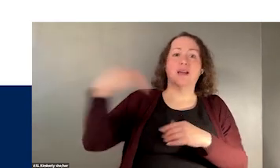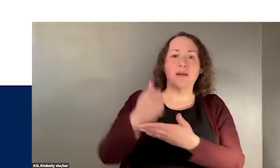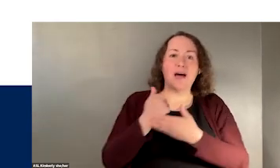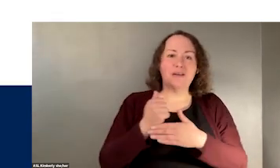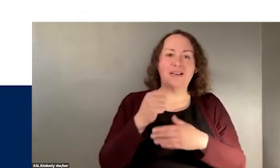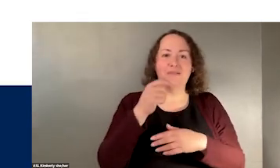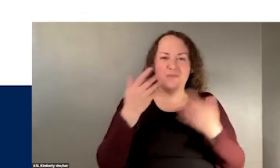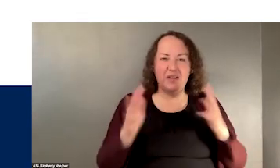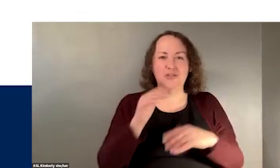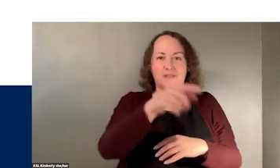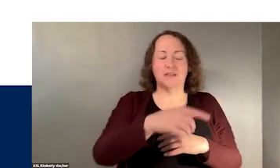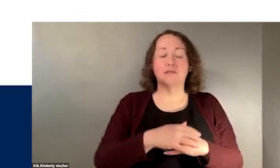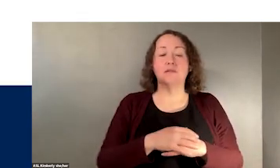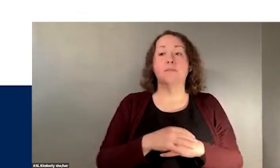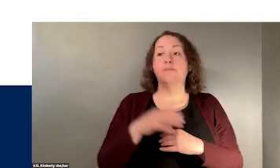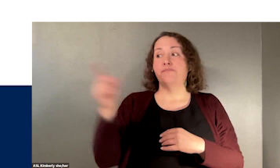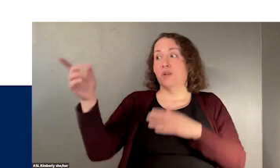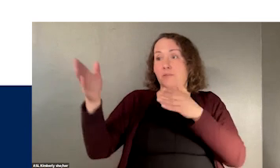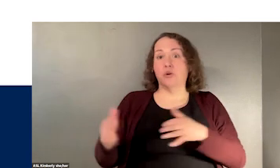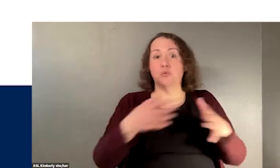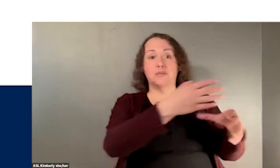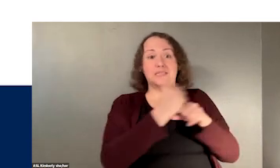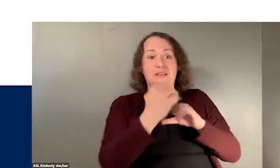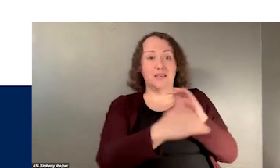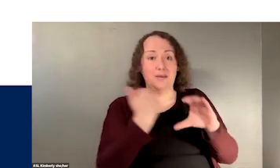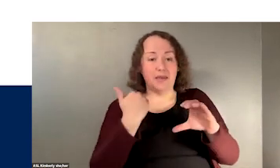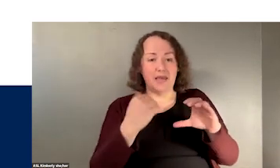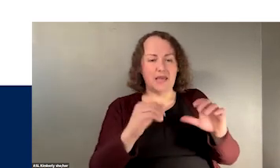When that individual receives the email, they click on it, they access SciENcv,